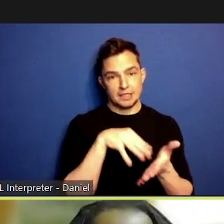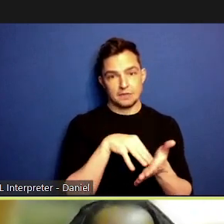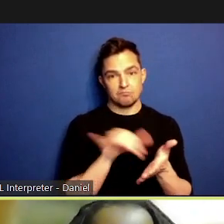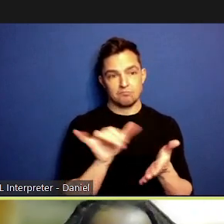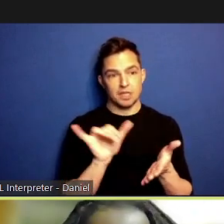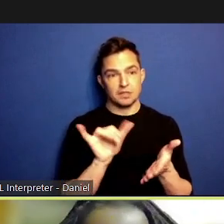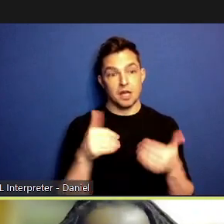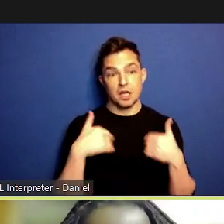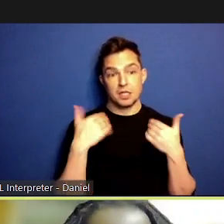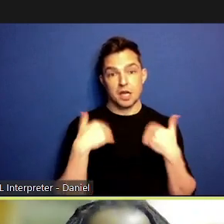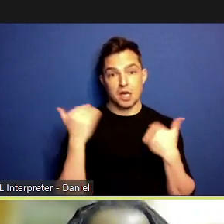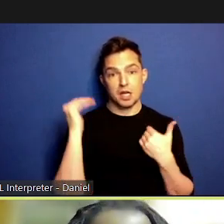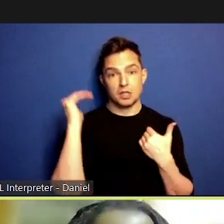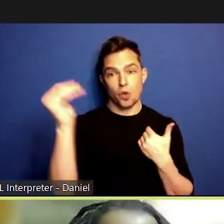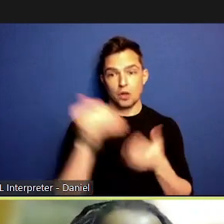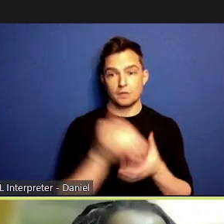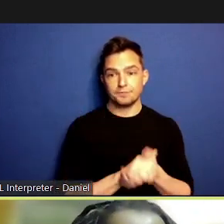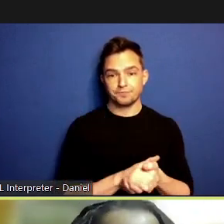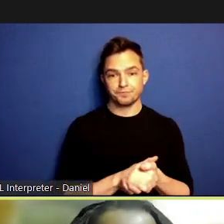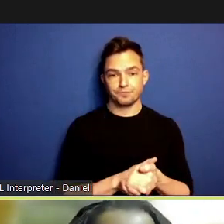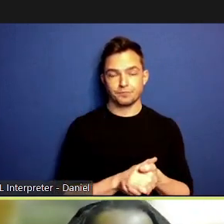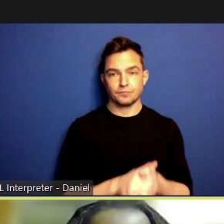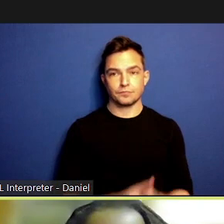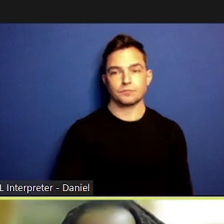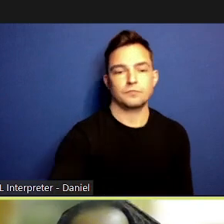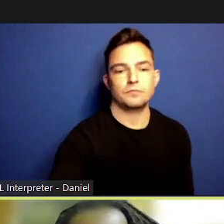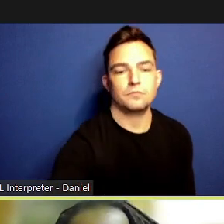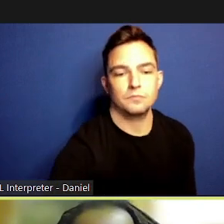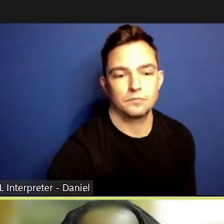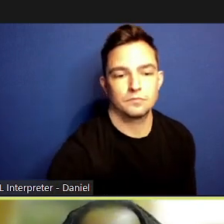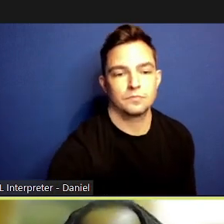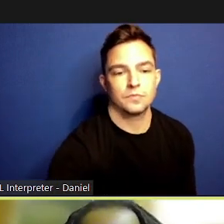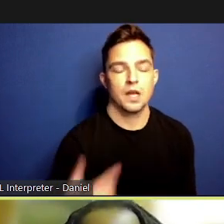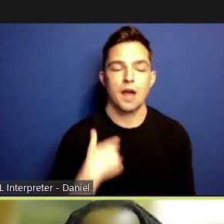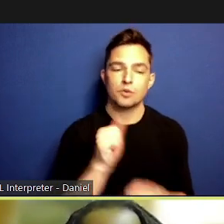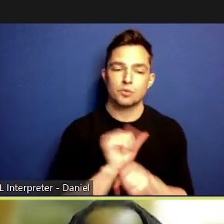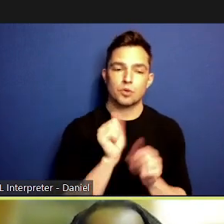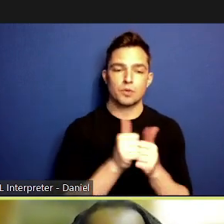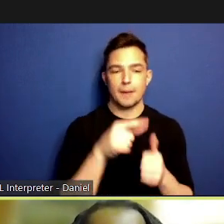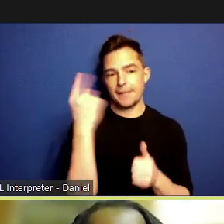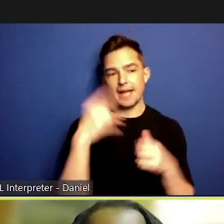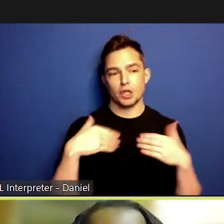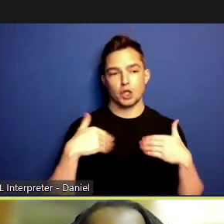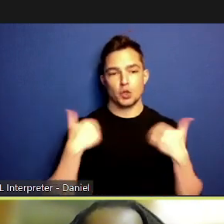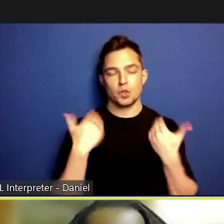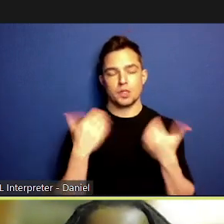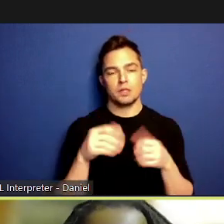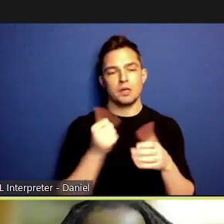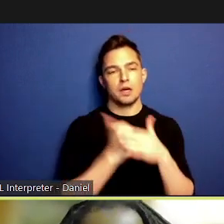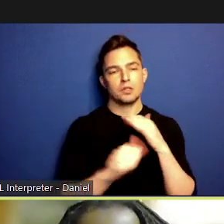adult, and I was working with black youth in a social justice after-school program.